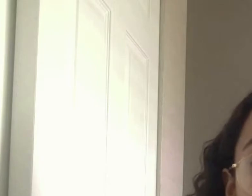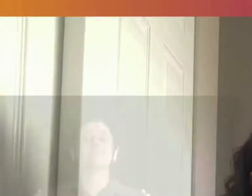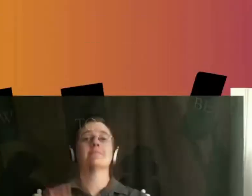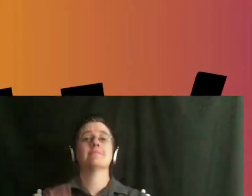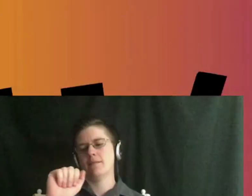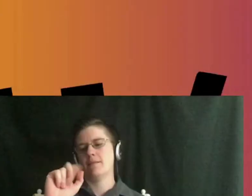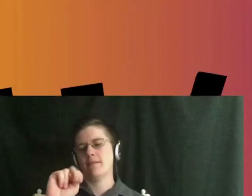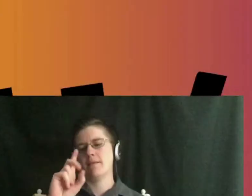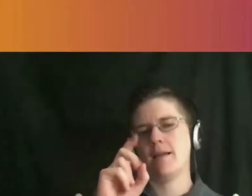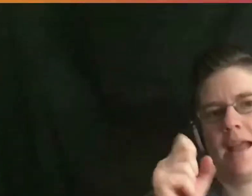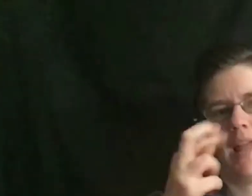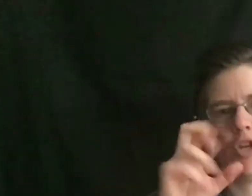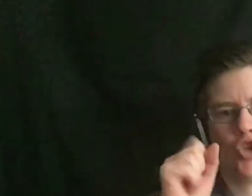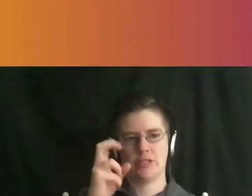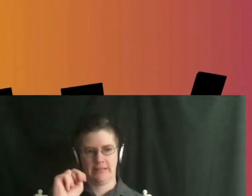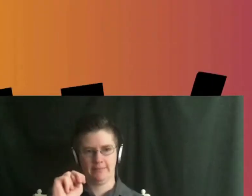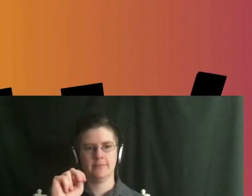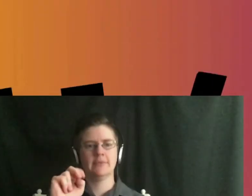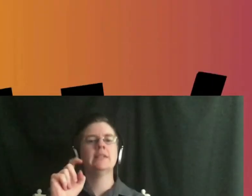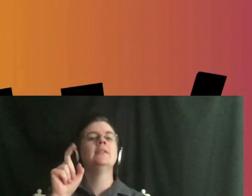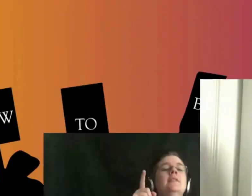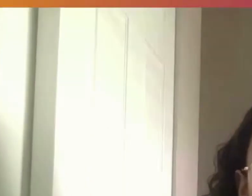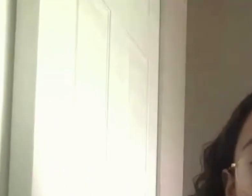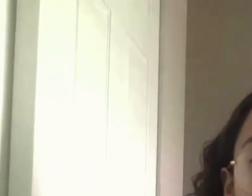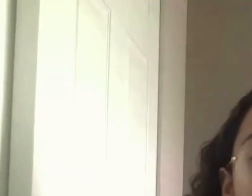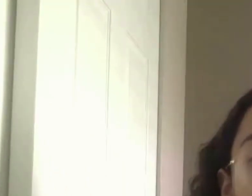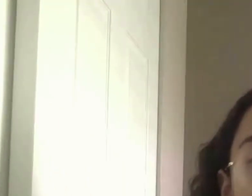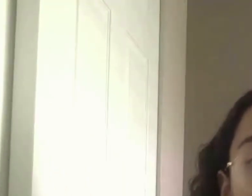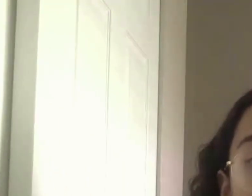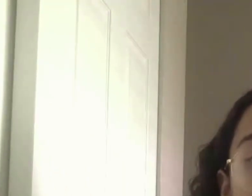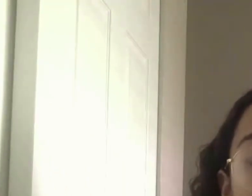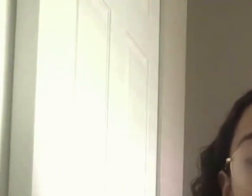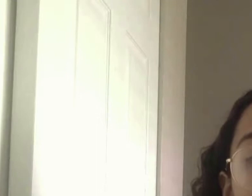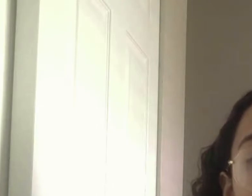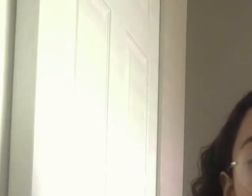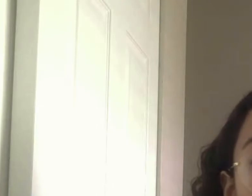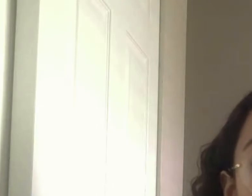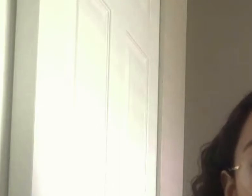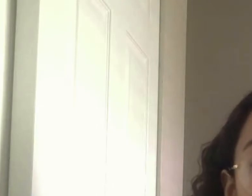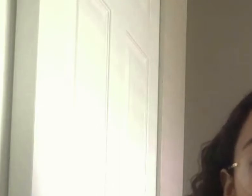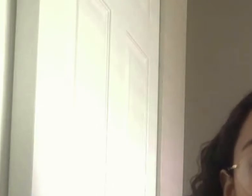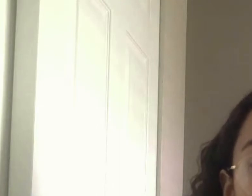denver public schools which is the largest school district in colorado and he is also the youngest